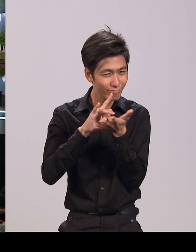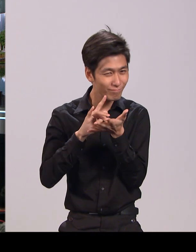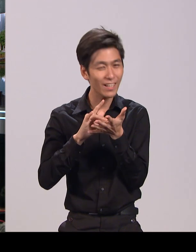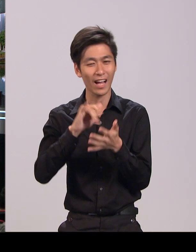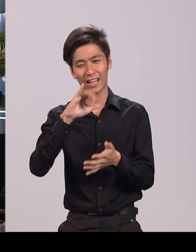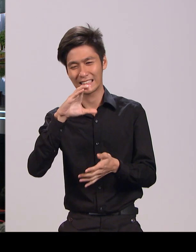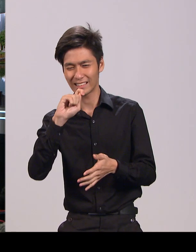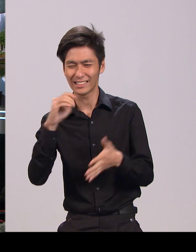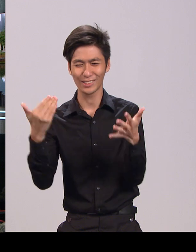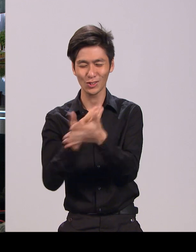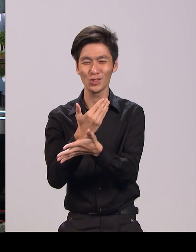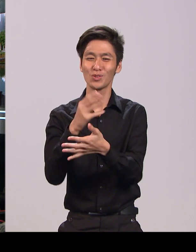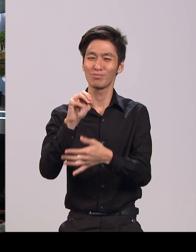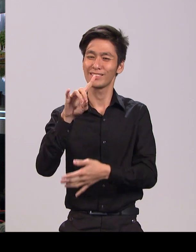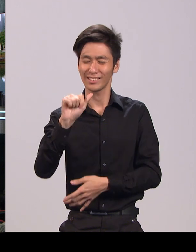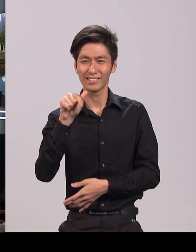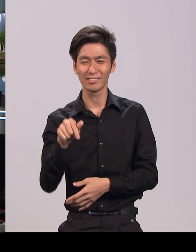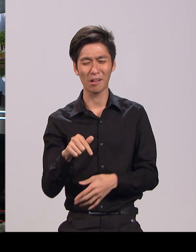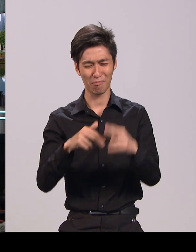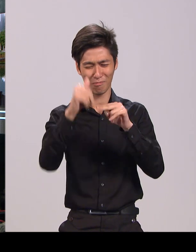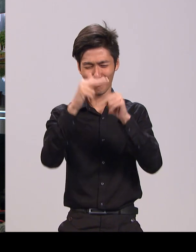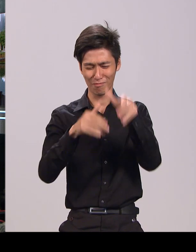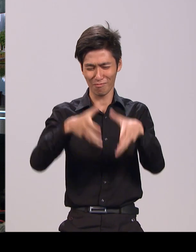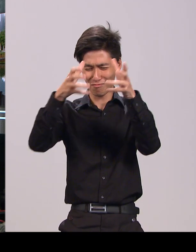We built buildings there with strange names, all kind polises